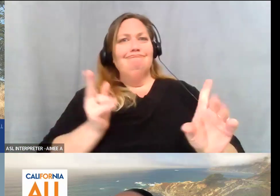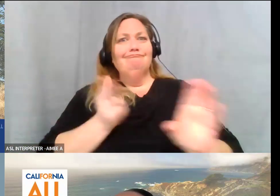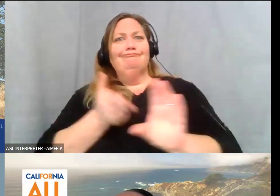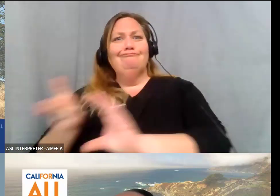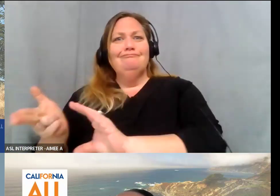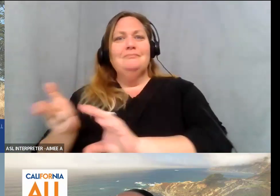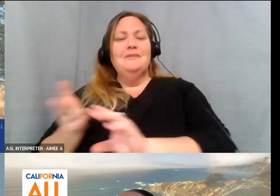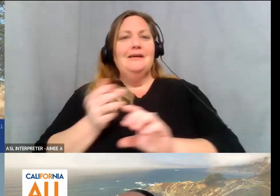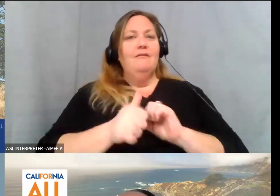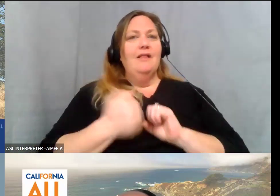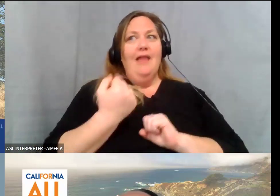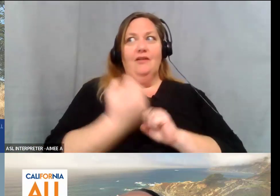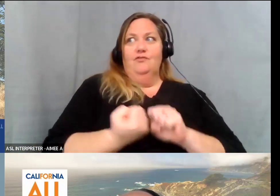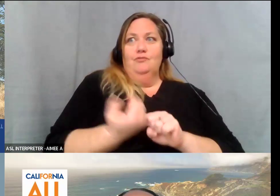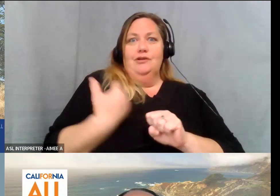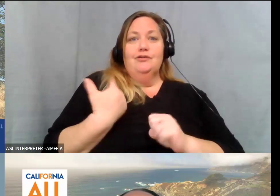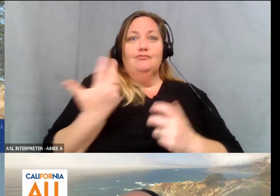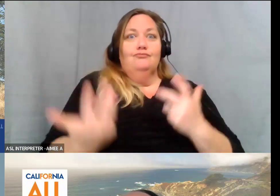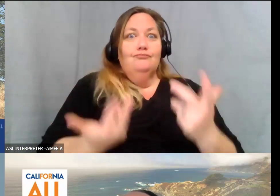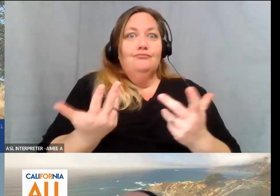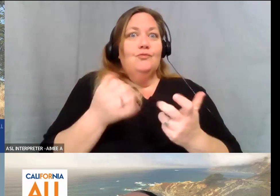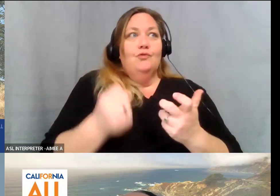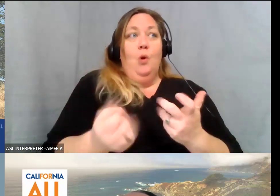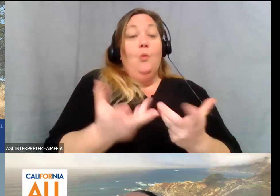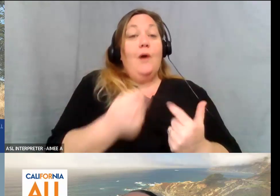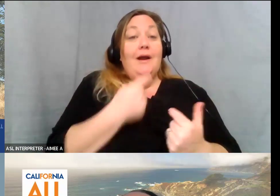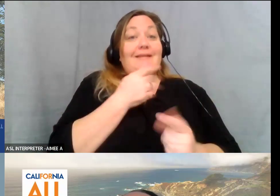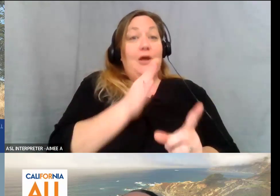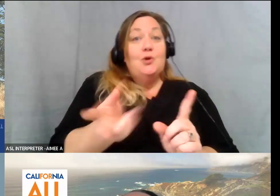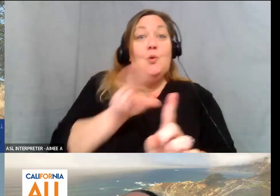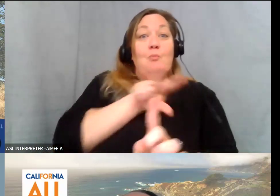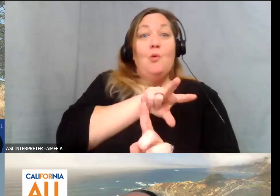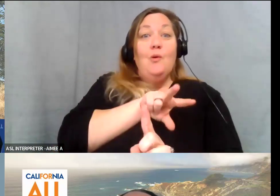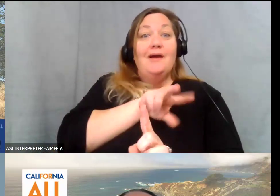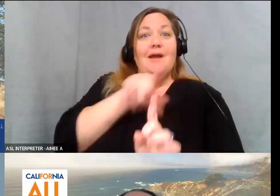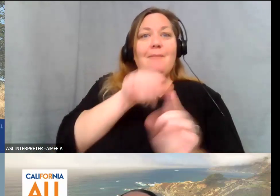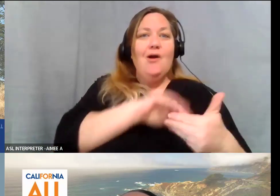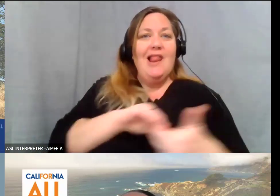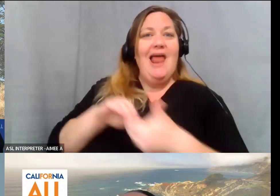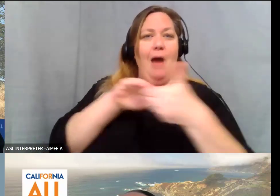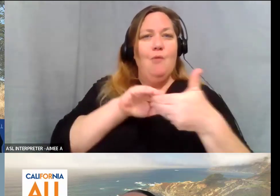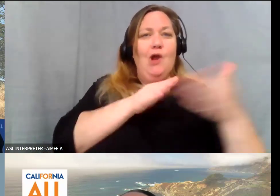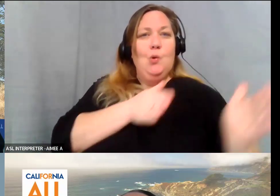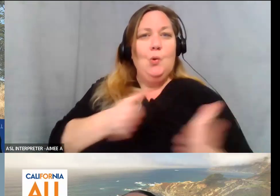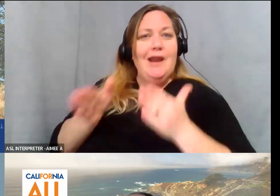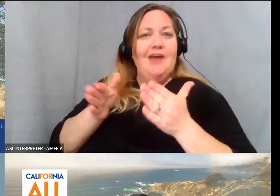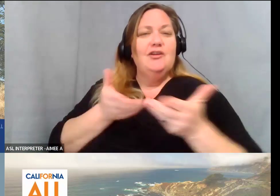couple of years. And just wanted to say your point about collaboration and coordination between the